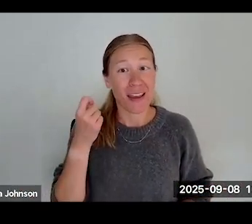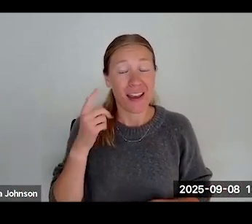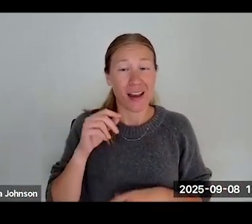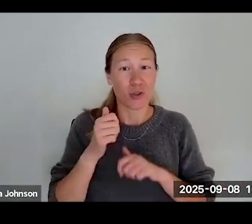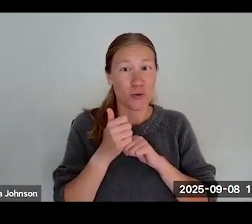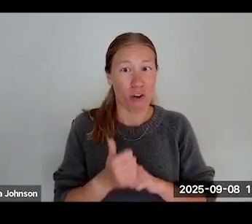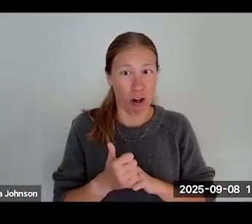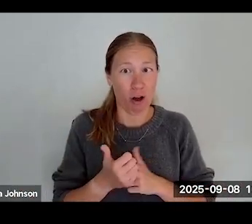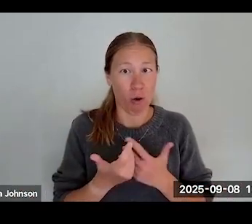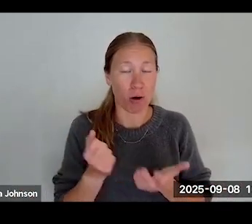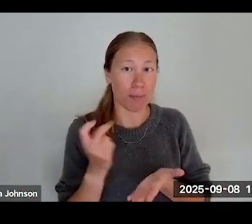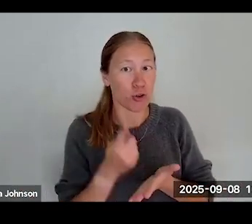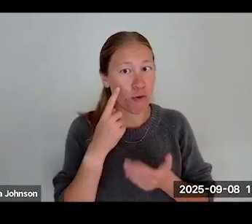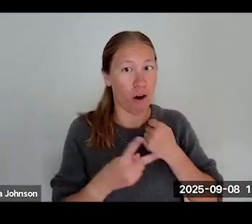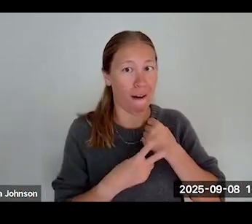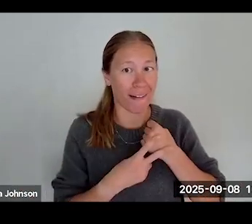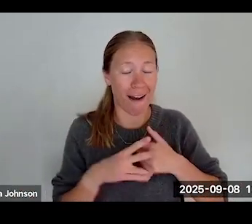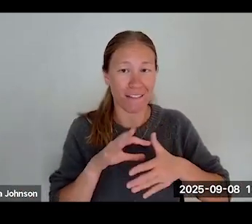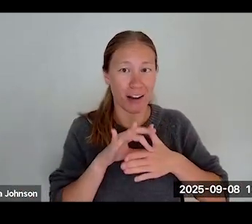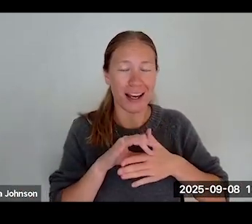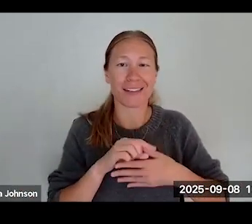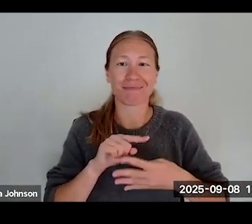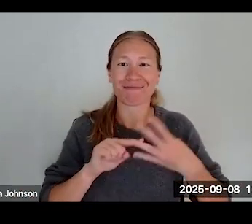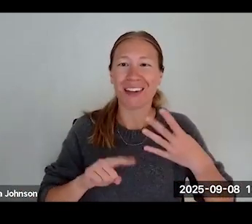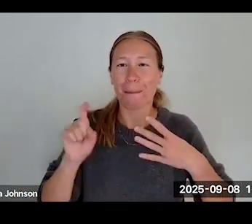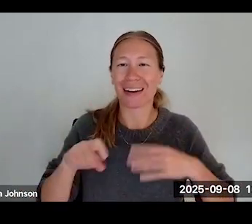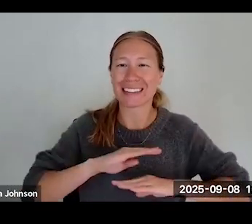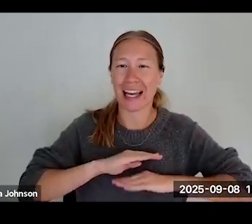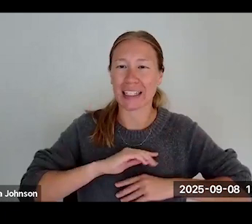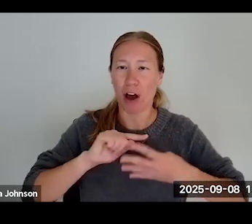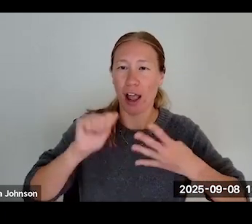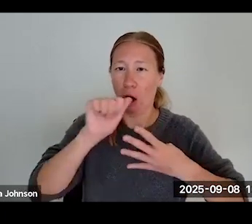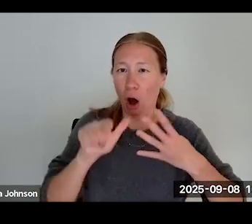under this exception, it must meet all four of the following bullet points.